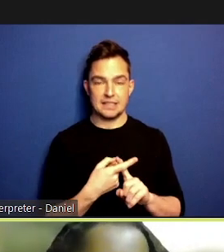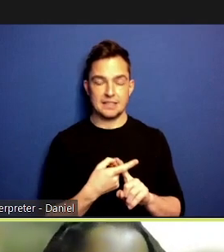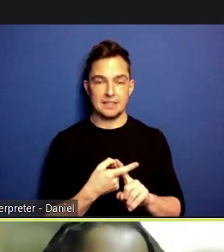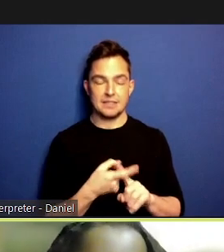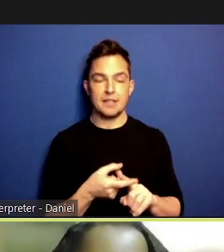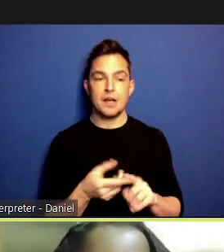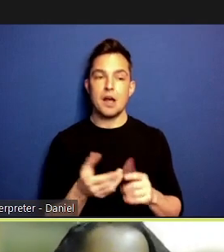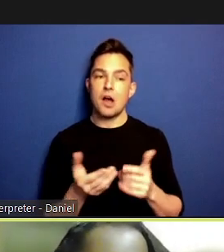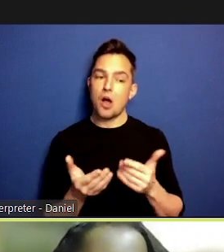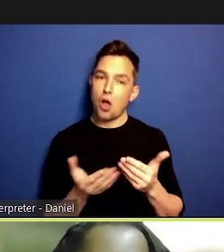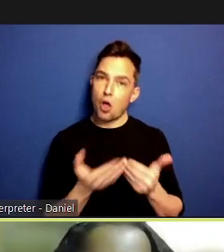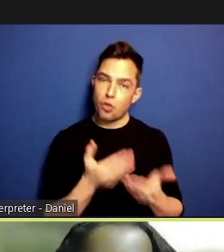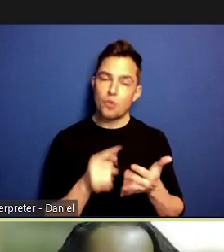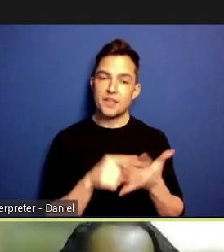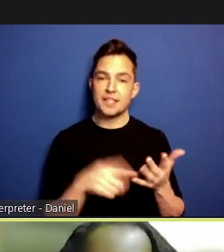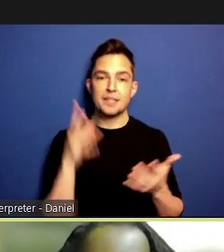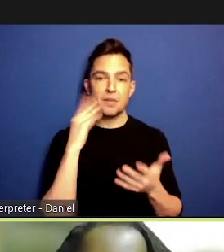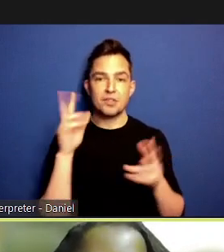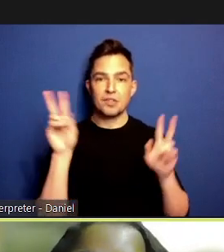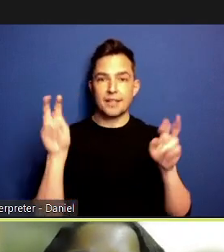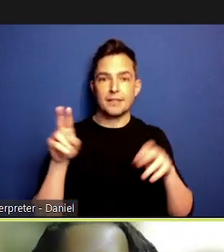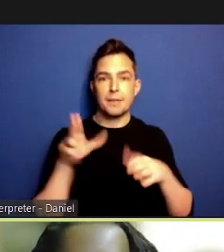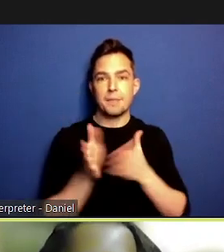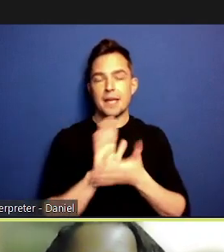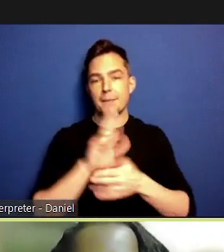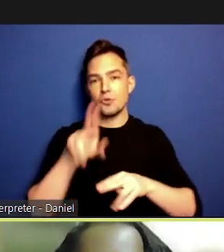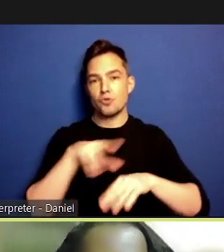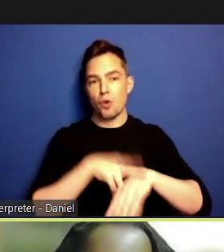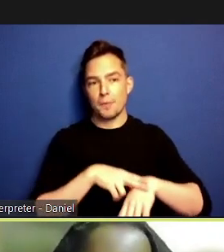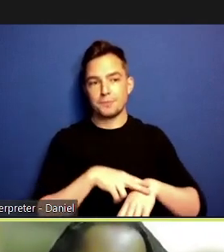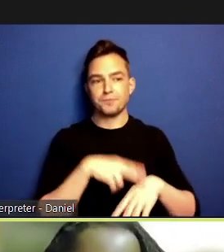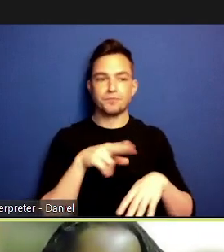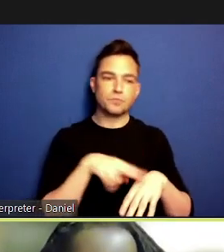these experiences were very normalized and normal and part of our everyday educational